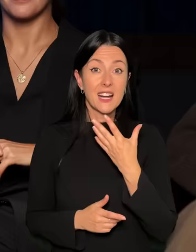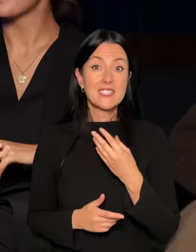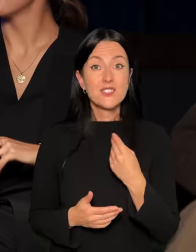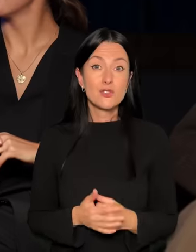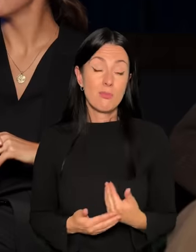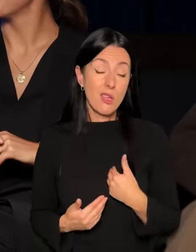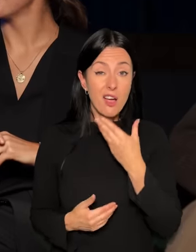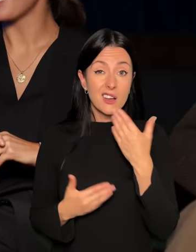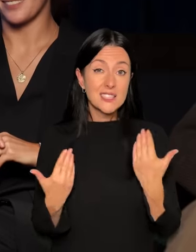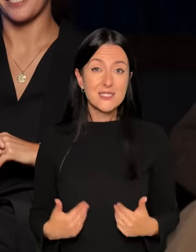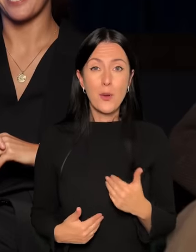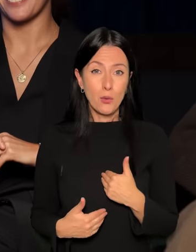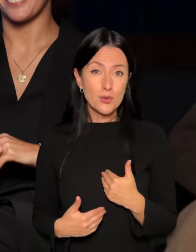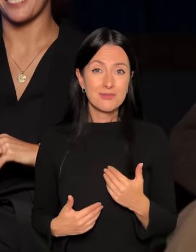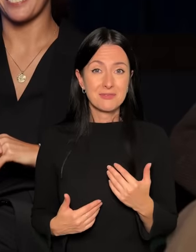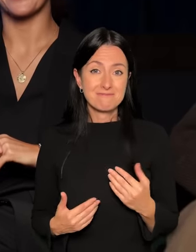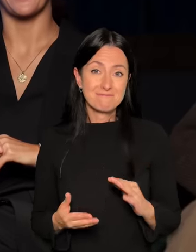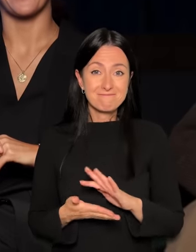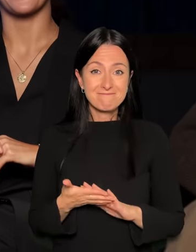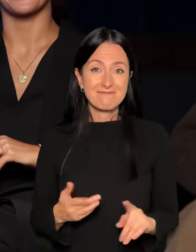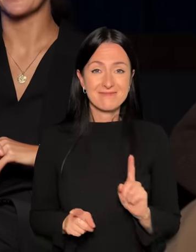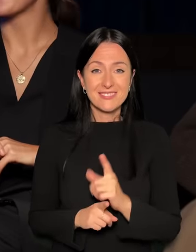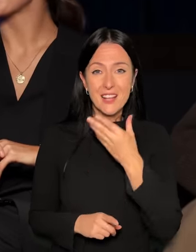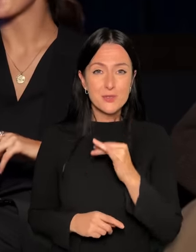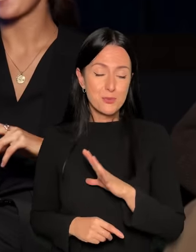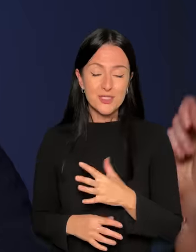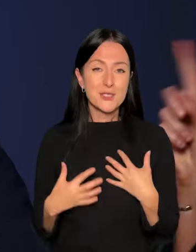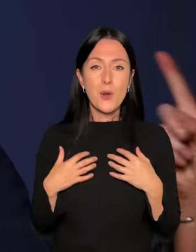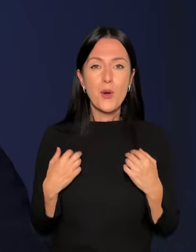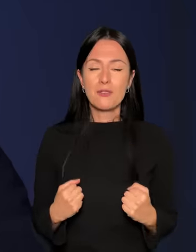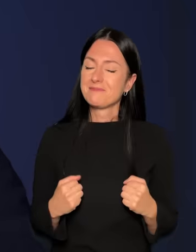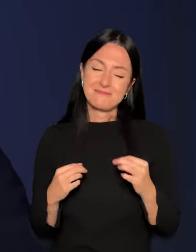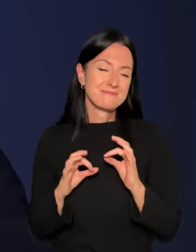Because I am beautiful, and I want to maintain that beauty. Yes. And to be healthy. Absolutely. That's the most important.